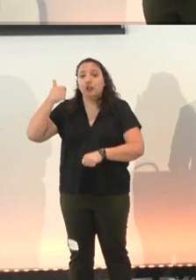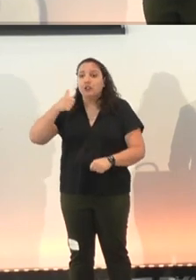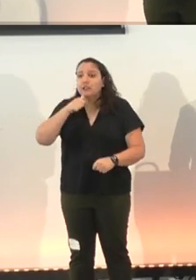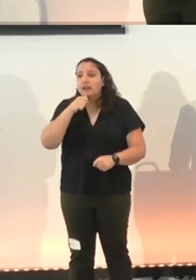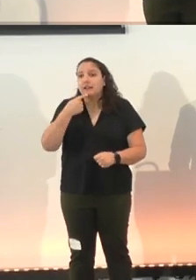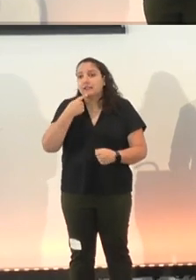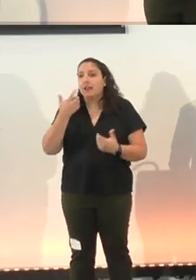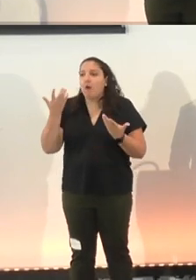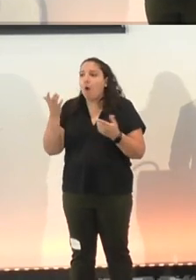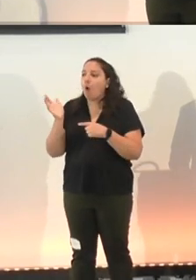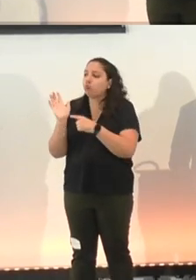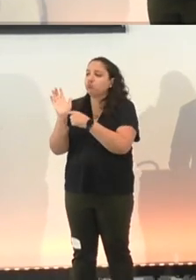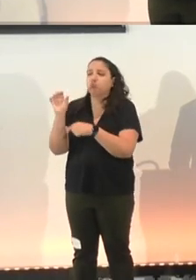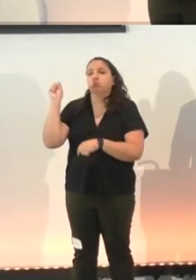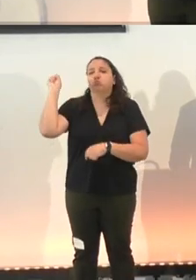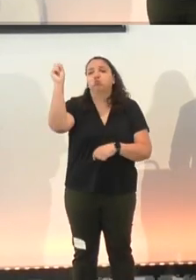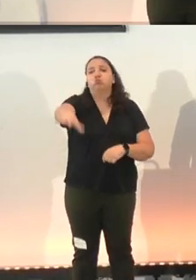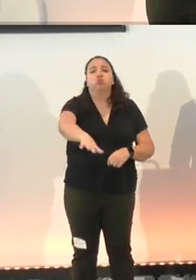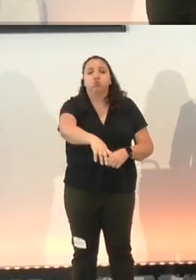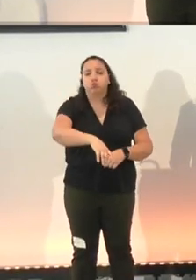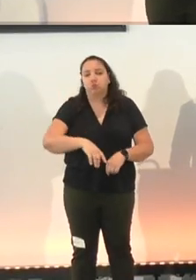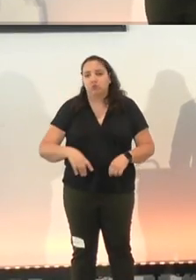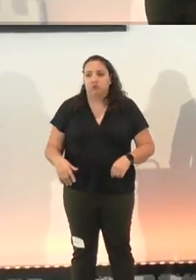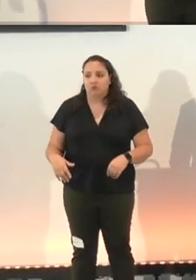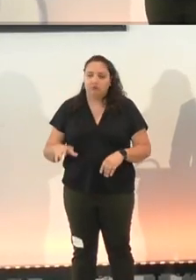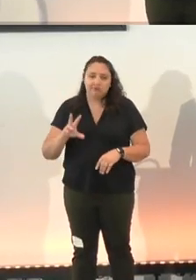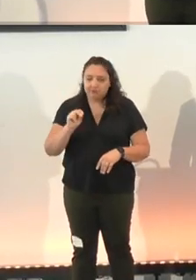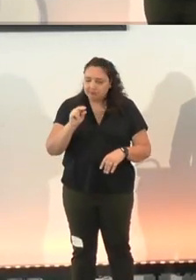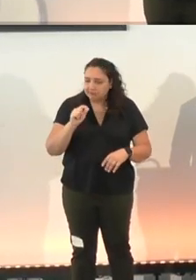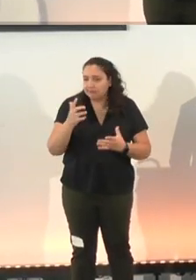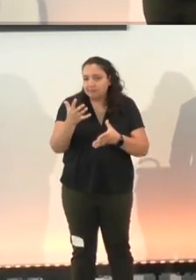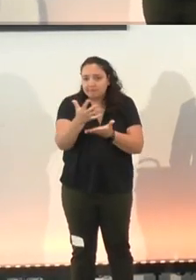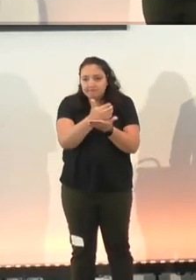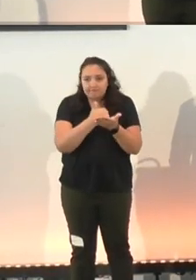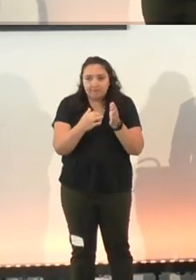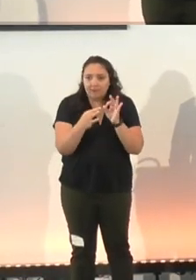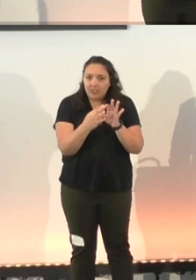what was done and let's throw it out there but we can get feedback from users sooner.